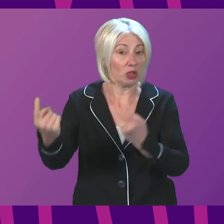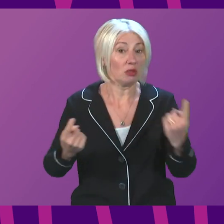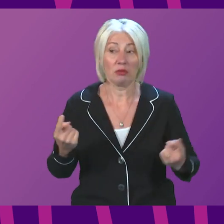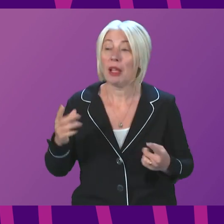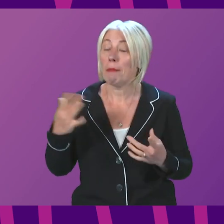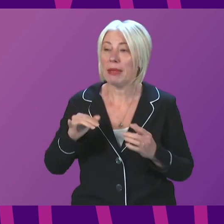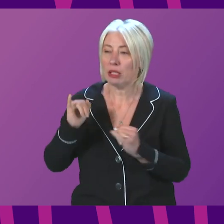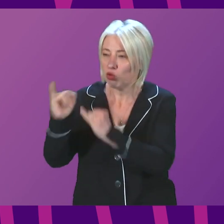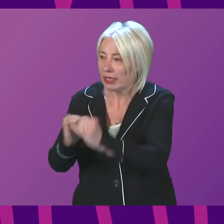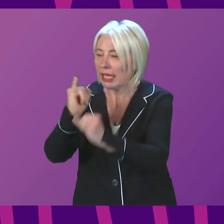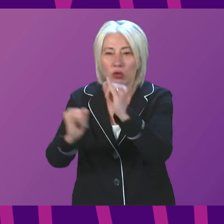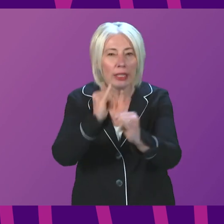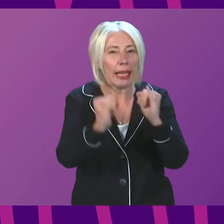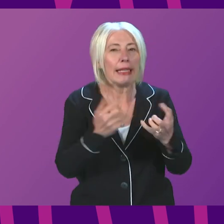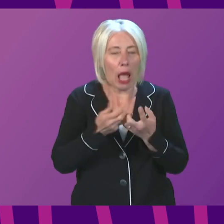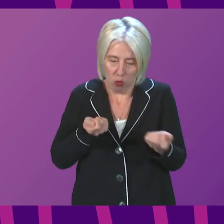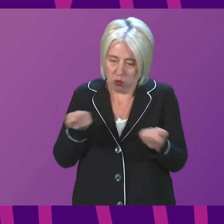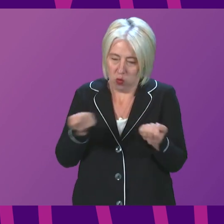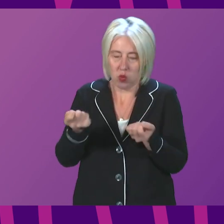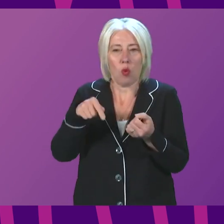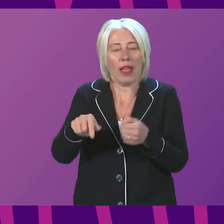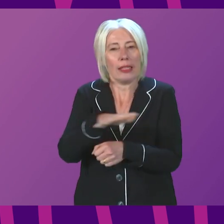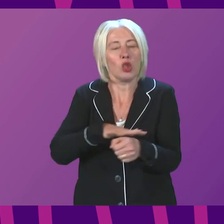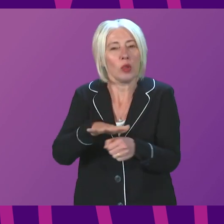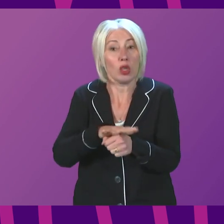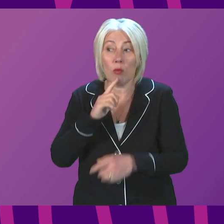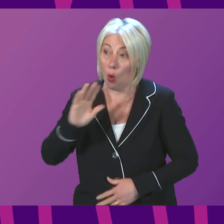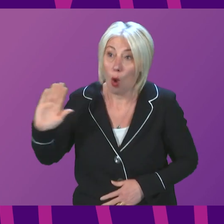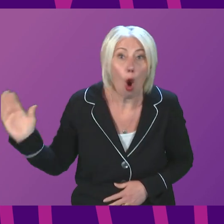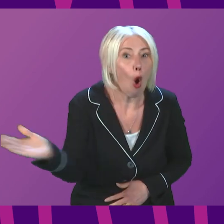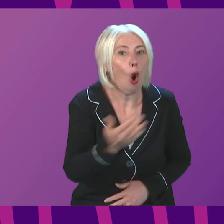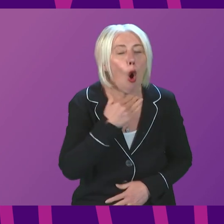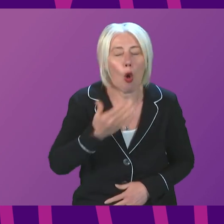their handling of them. We all have lessons to learn.